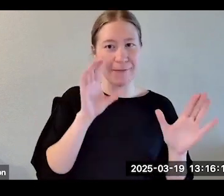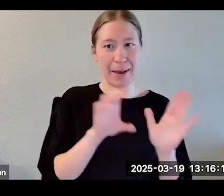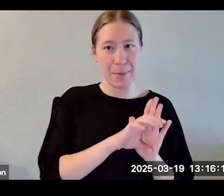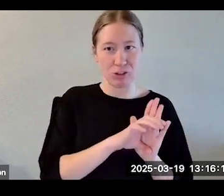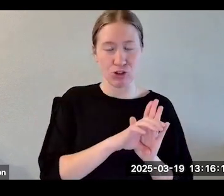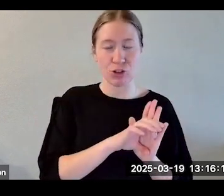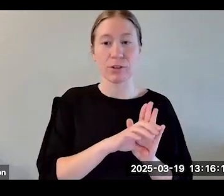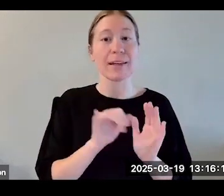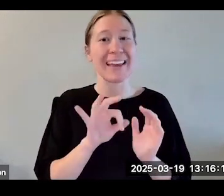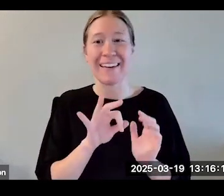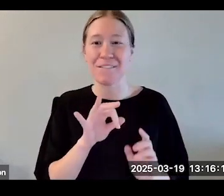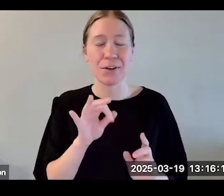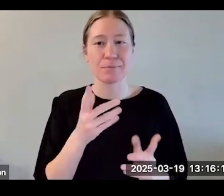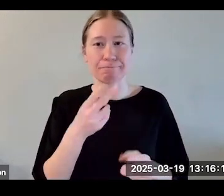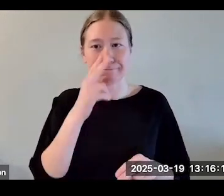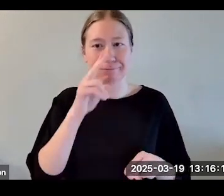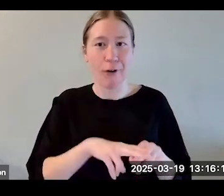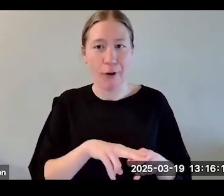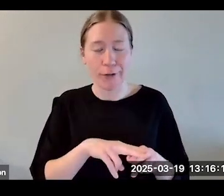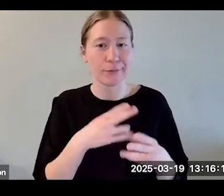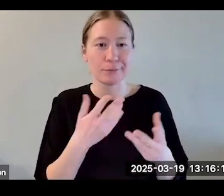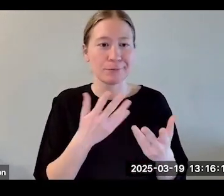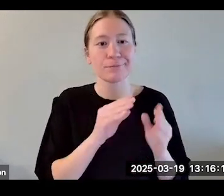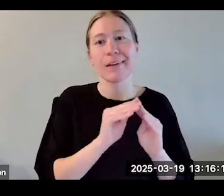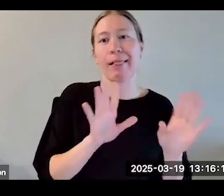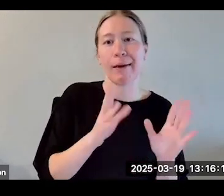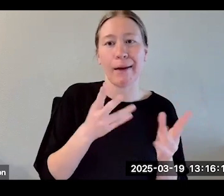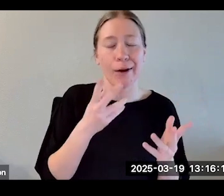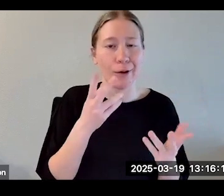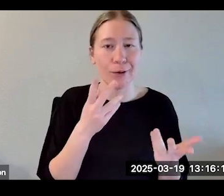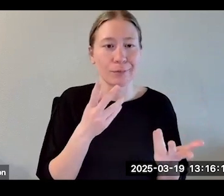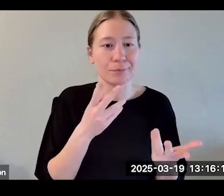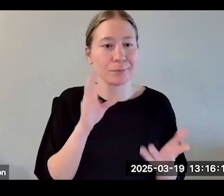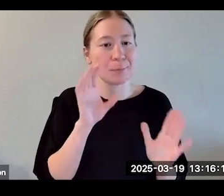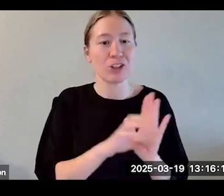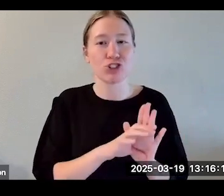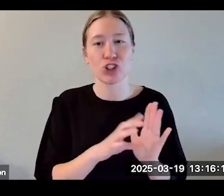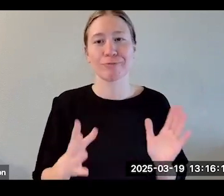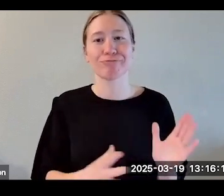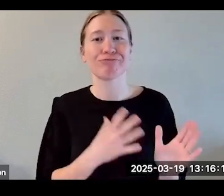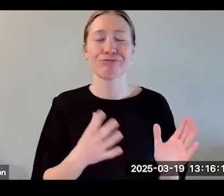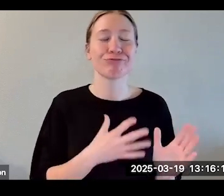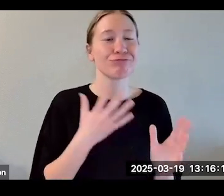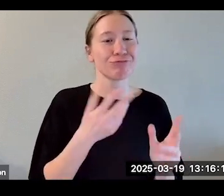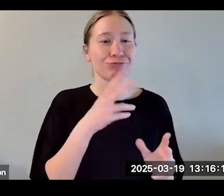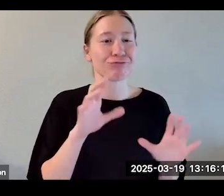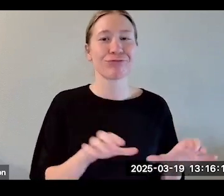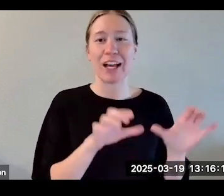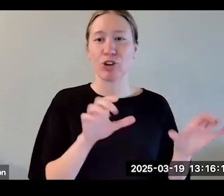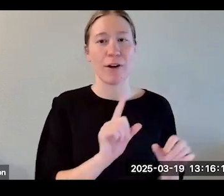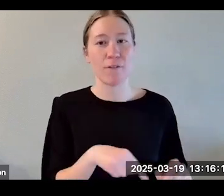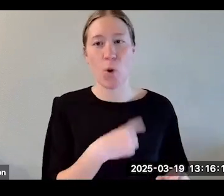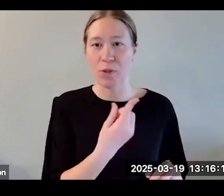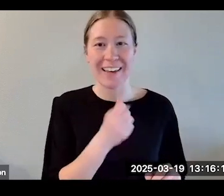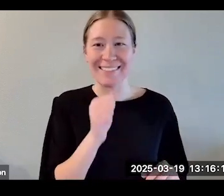or context to a slide may be decoration. So you really don't need to add alt text to those.